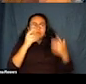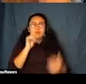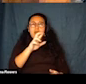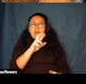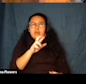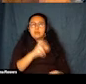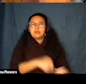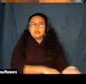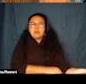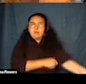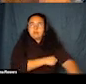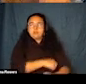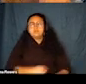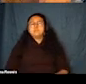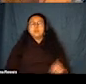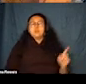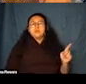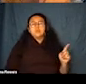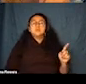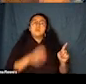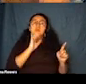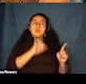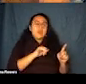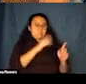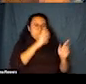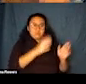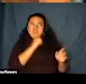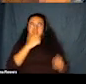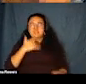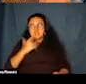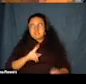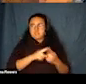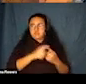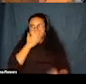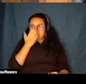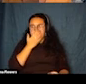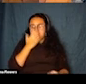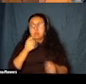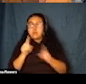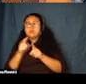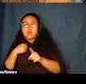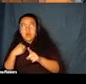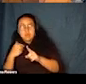and live captioning during all programs, in addition to open captioning of all of our films.